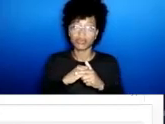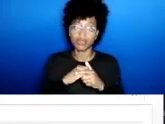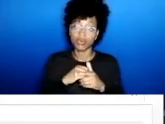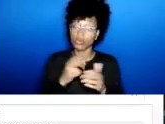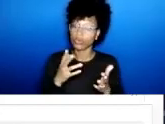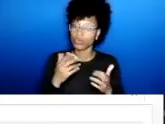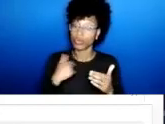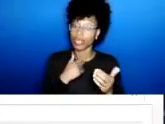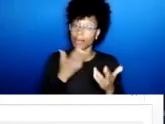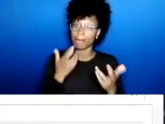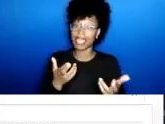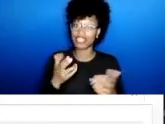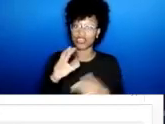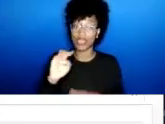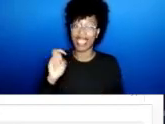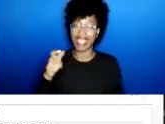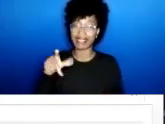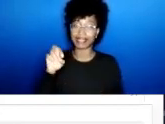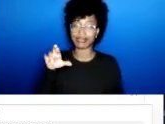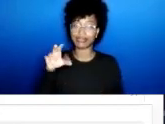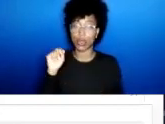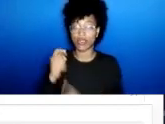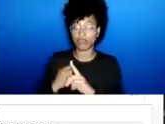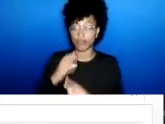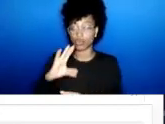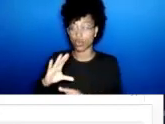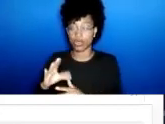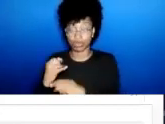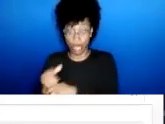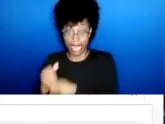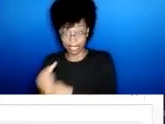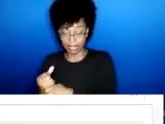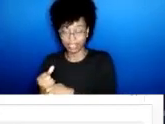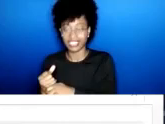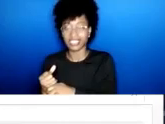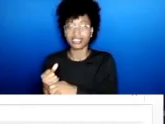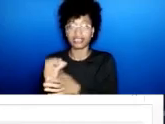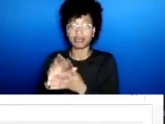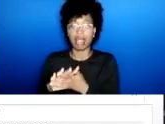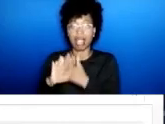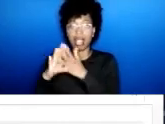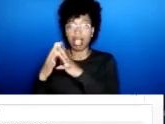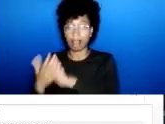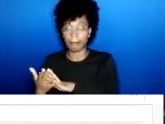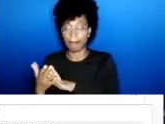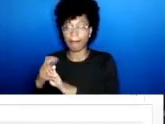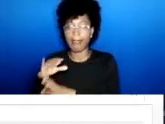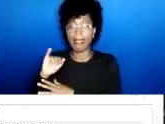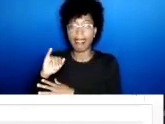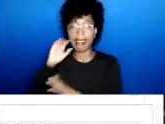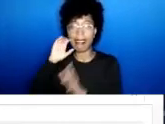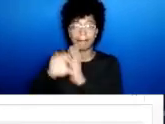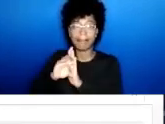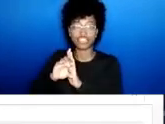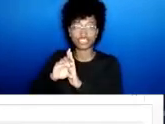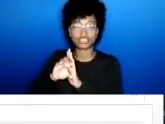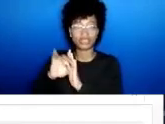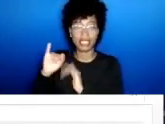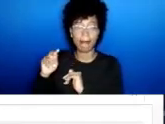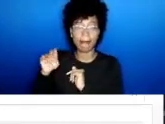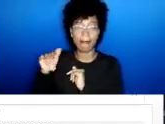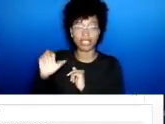from wherever you created them into an image format. Again, JPEG or PNG, and load them